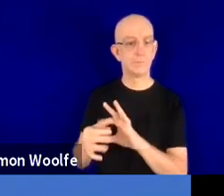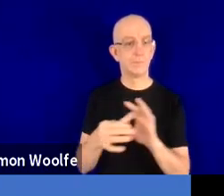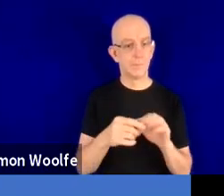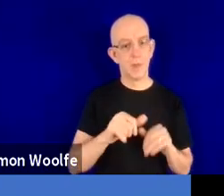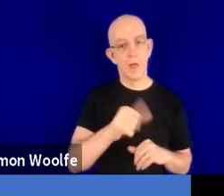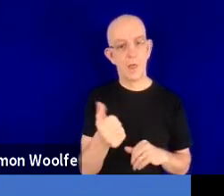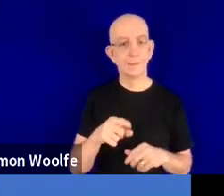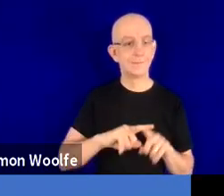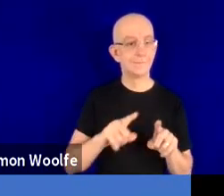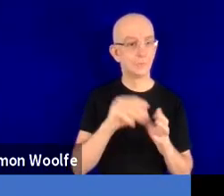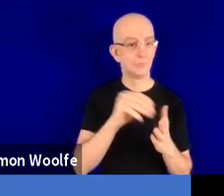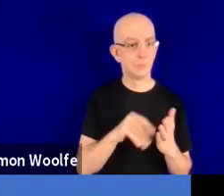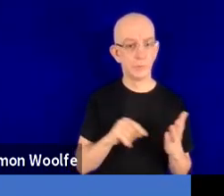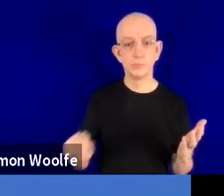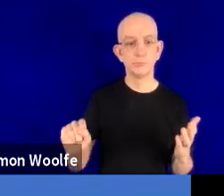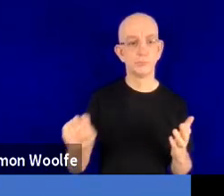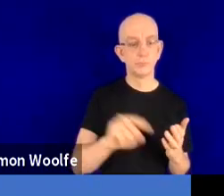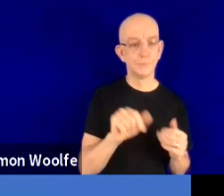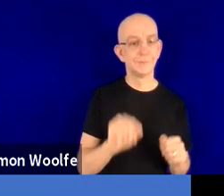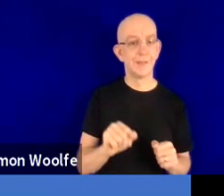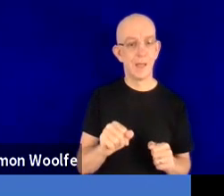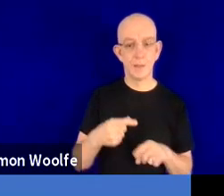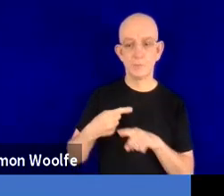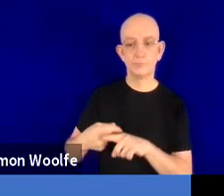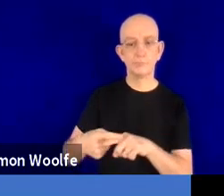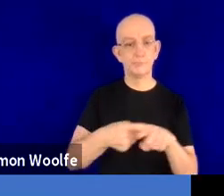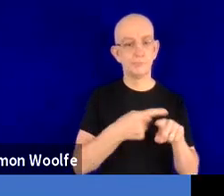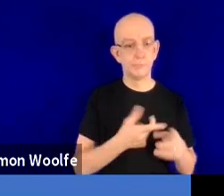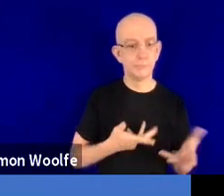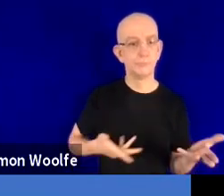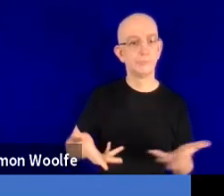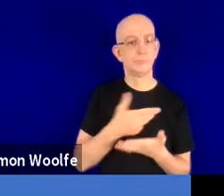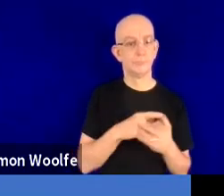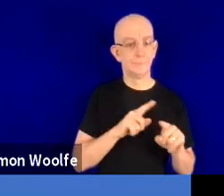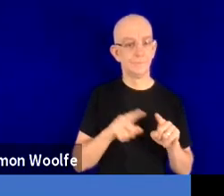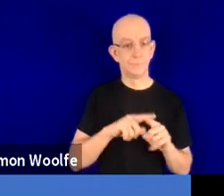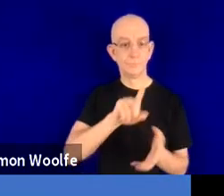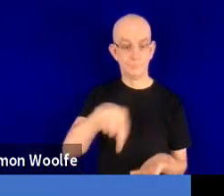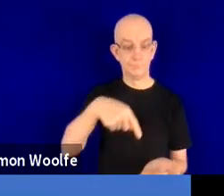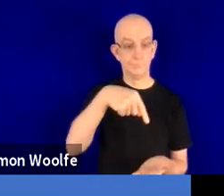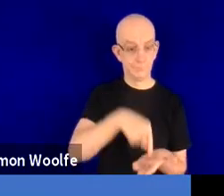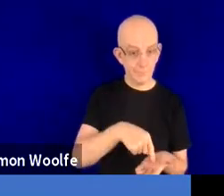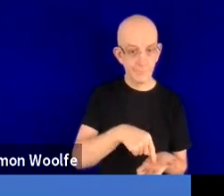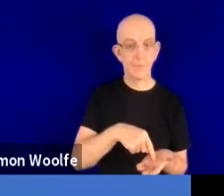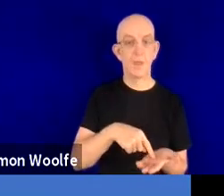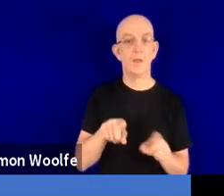We saw, for instance, in Indonesia how important local government were in providing support to person with disabilities